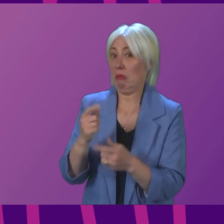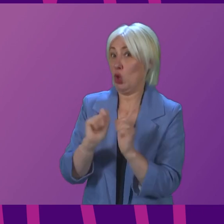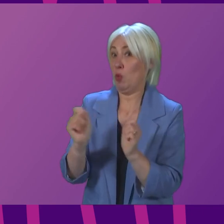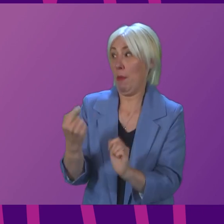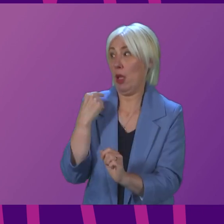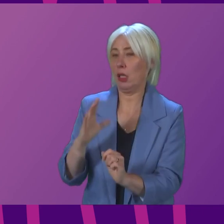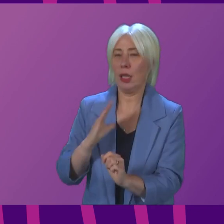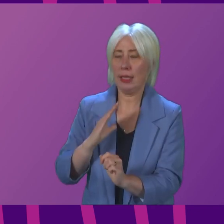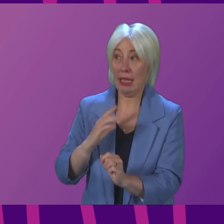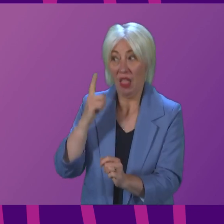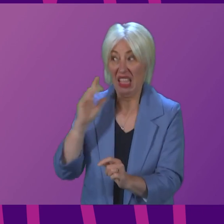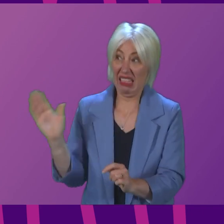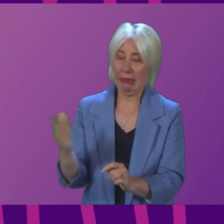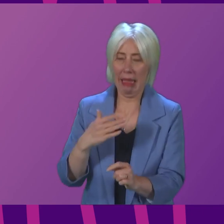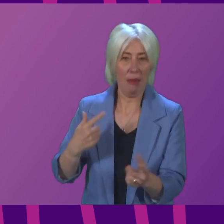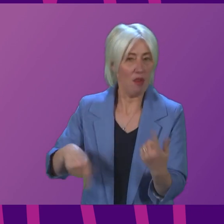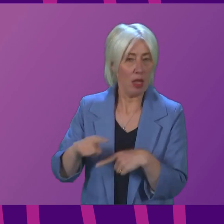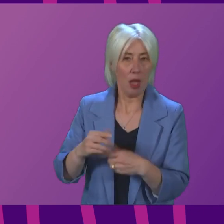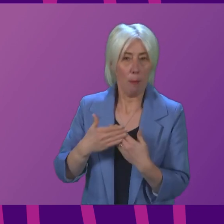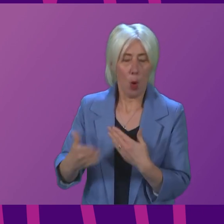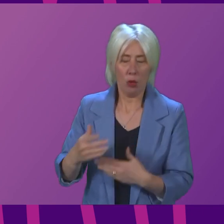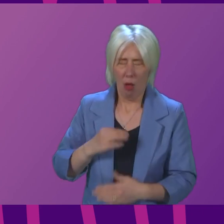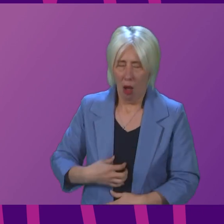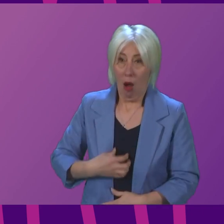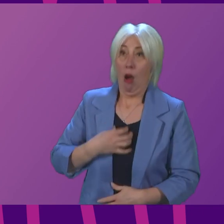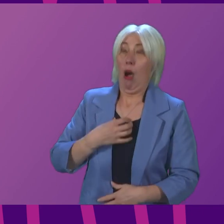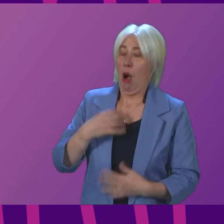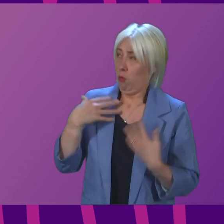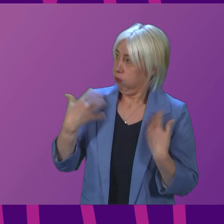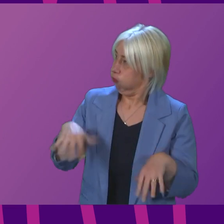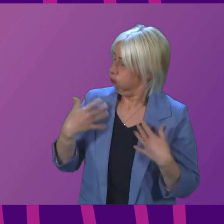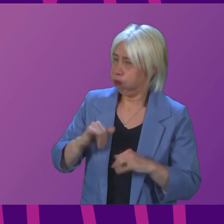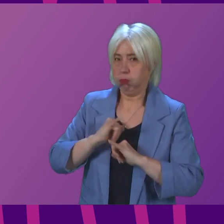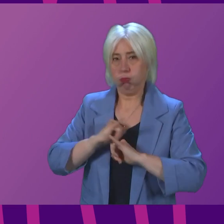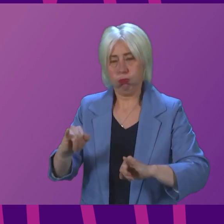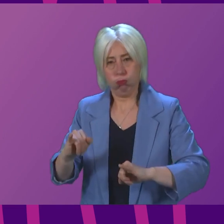Like everybody else—or most other people—I was absolutely appalled both by the male Conservative